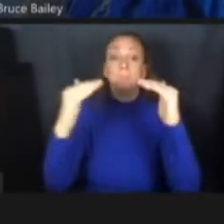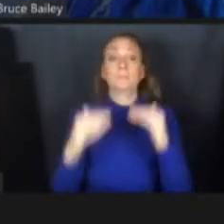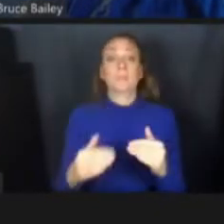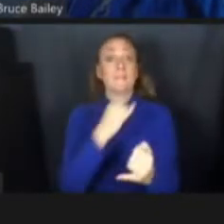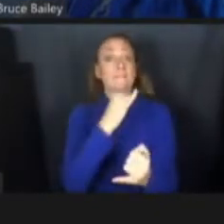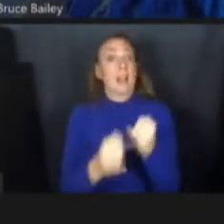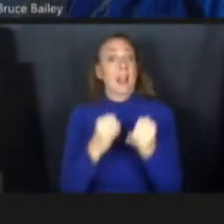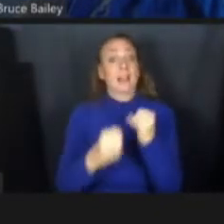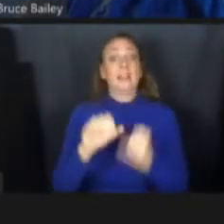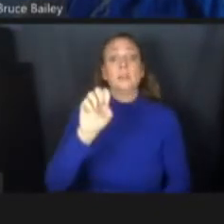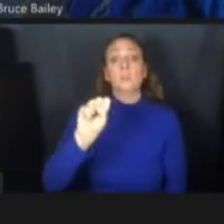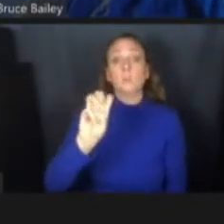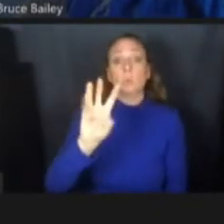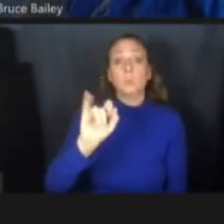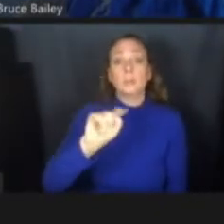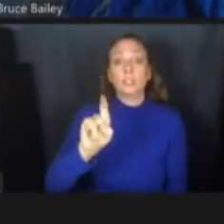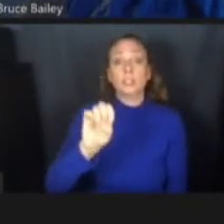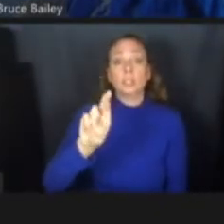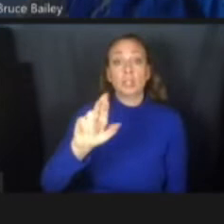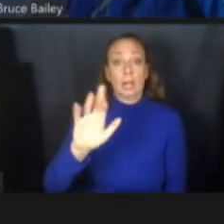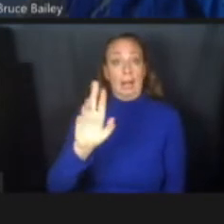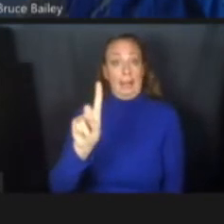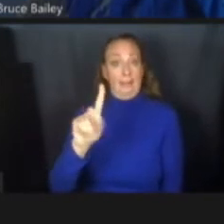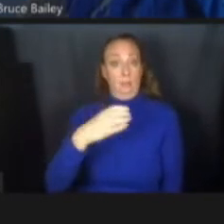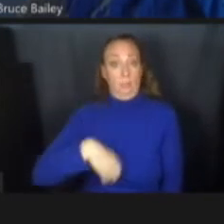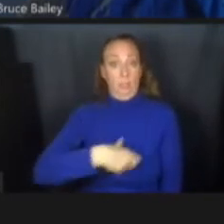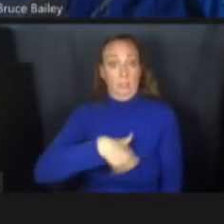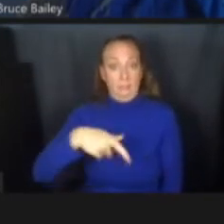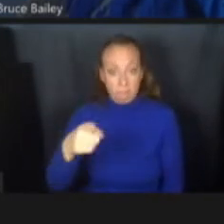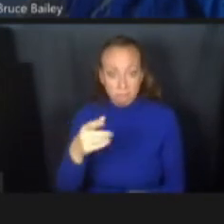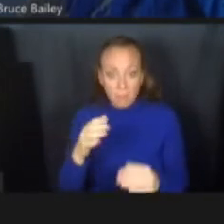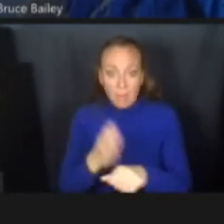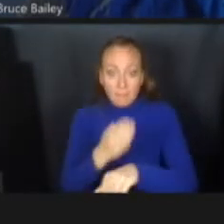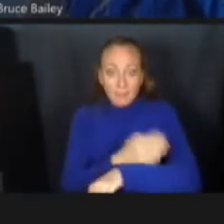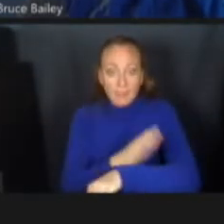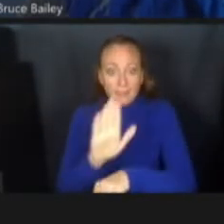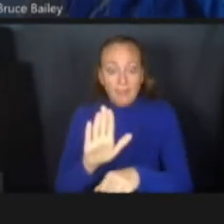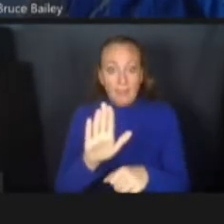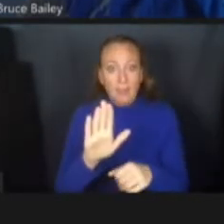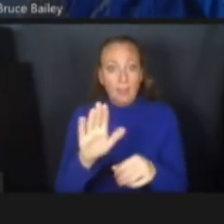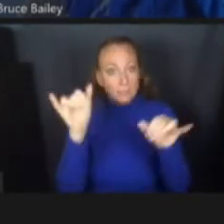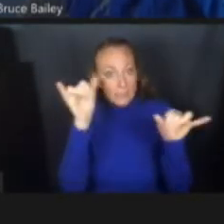the Swiss accessible in these standards were updated to include WCAG 2.1.